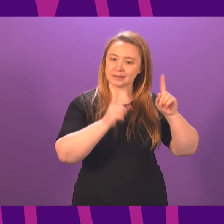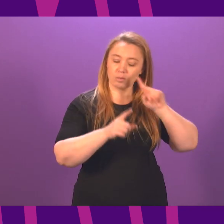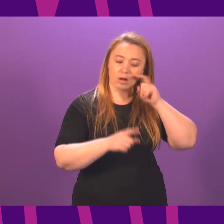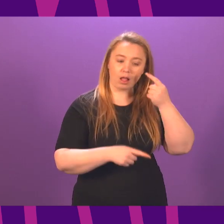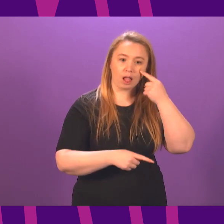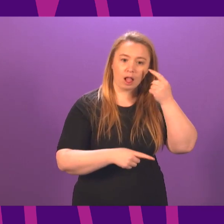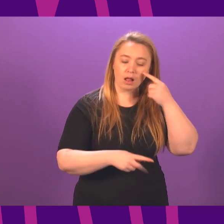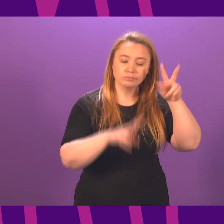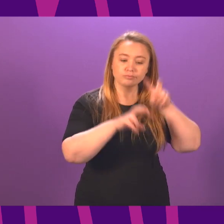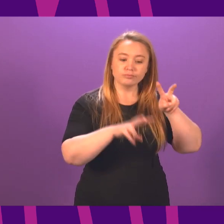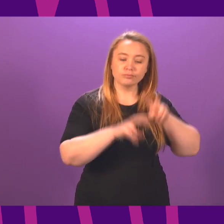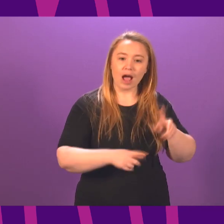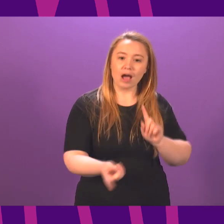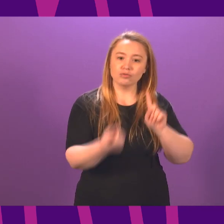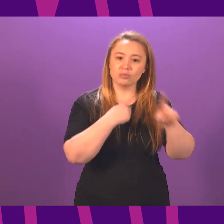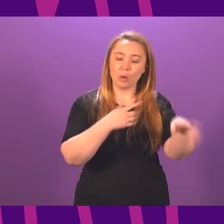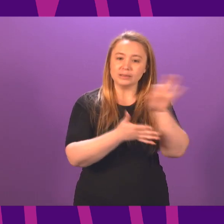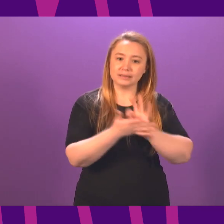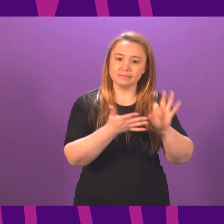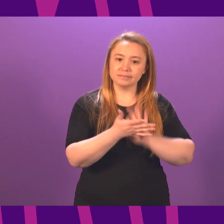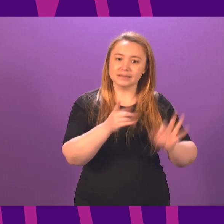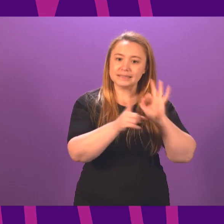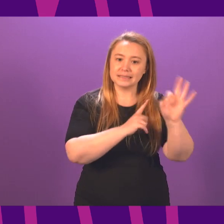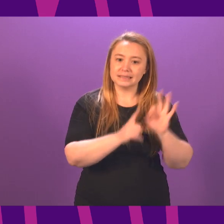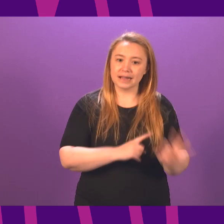in more detail and, if necessary, provide further guidance to local authorities.